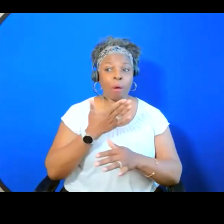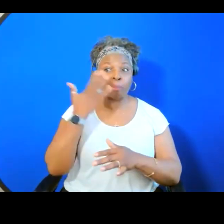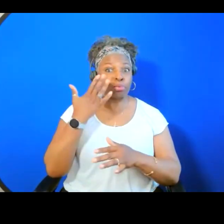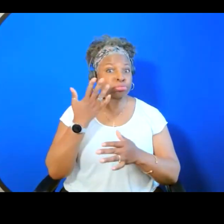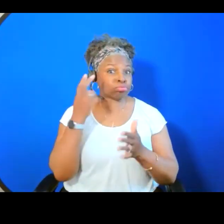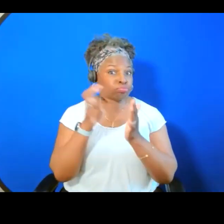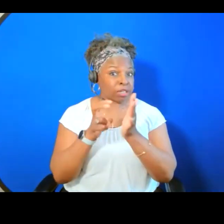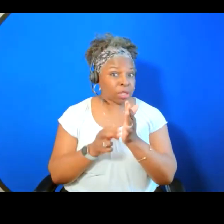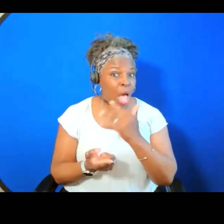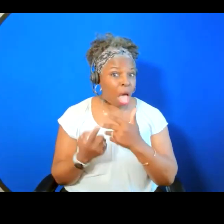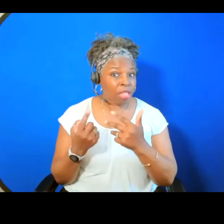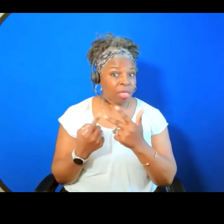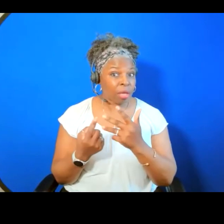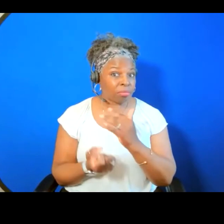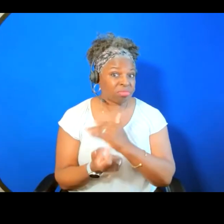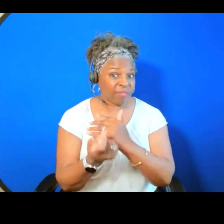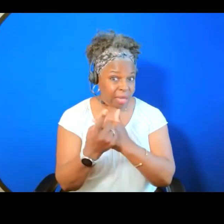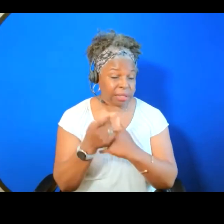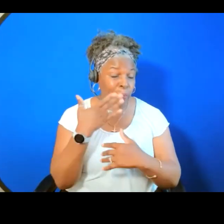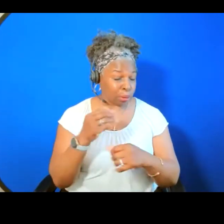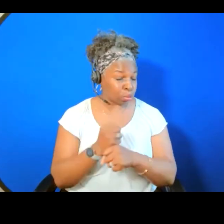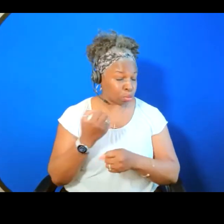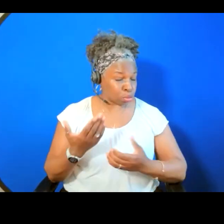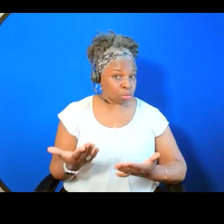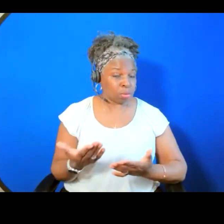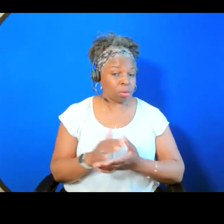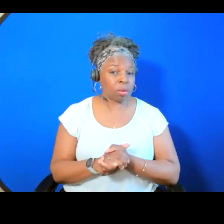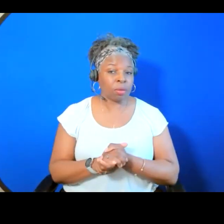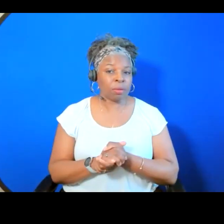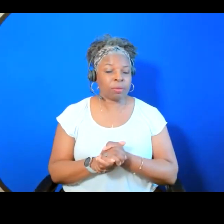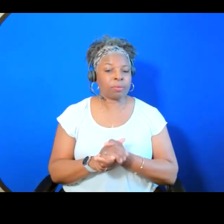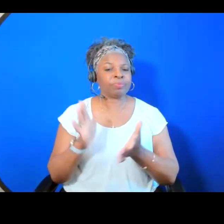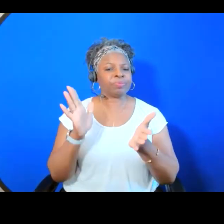via the UP Projects’ website. I am delighted that today's event